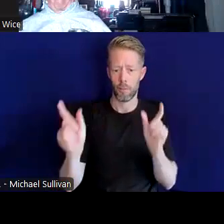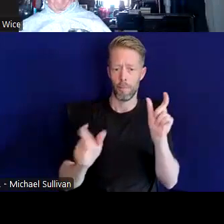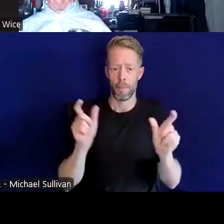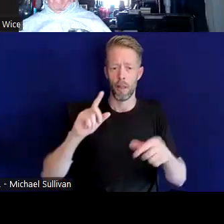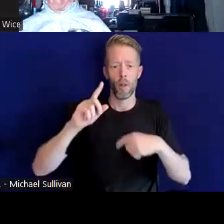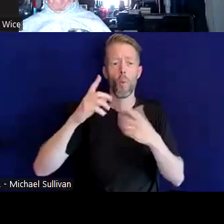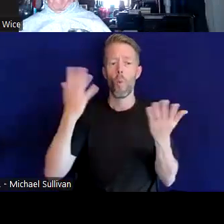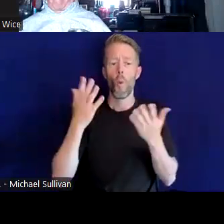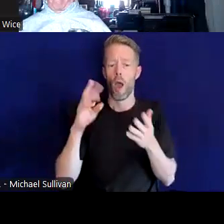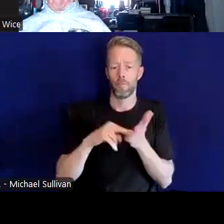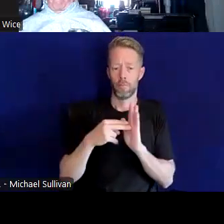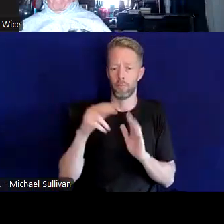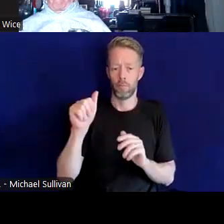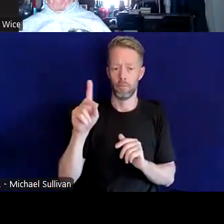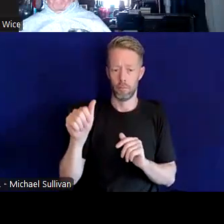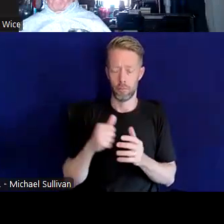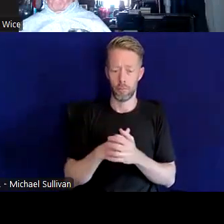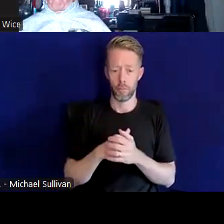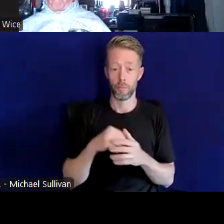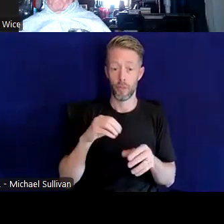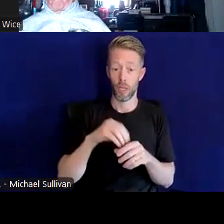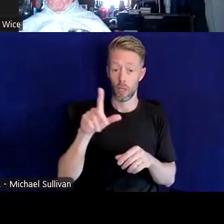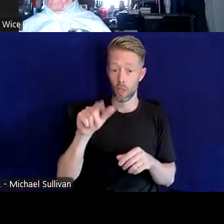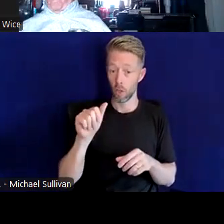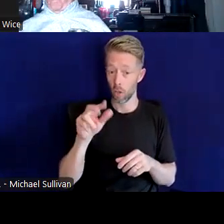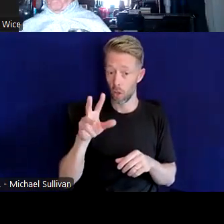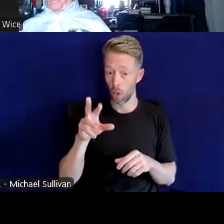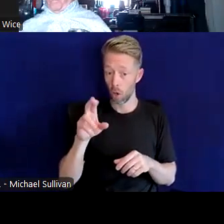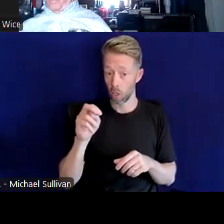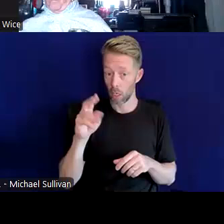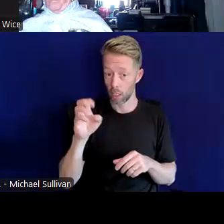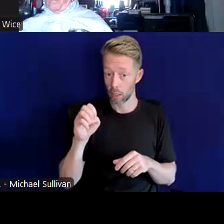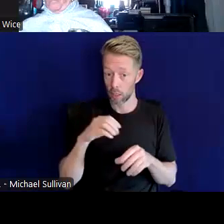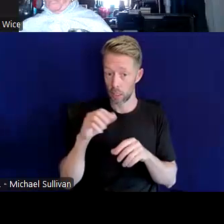I'd like to educate people of what the ADA stands for